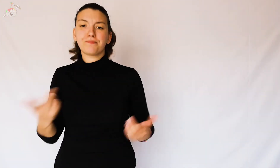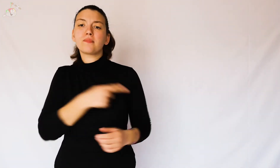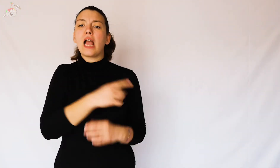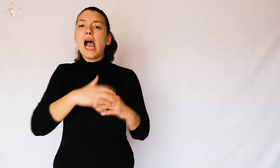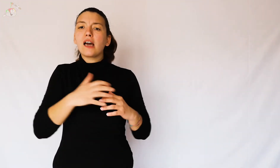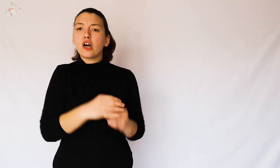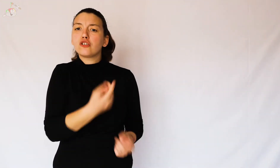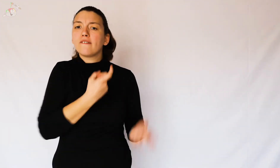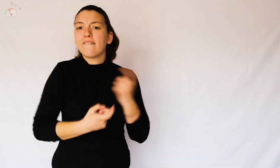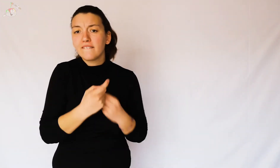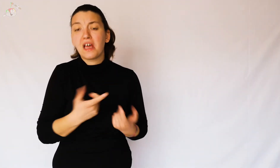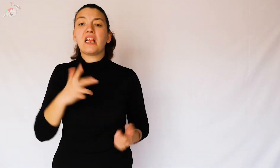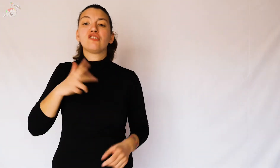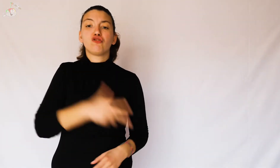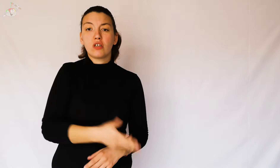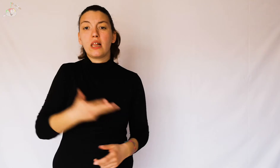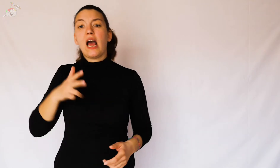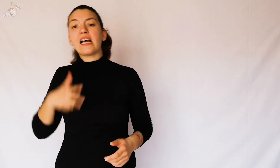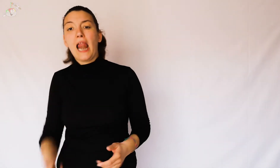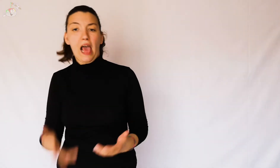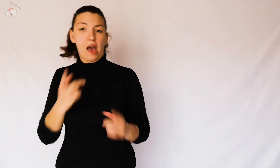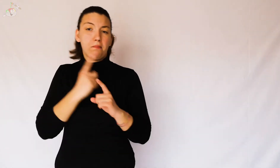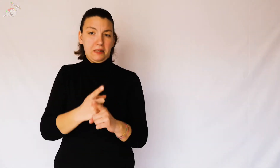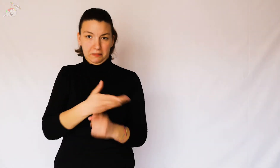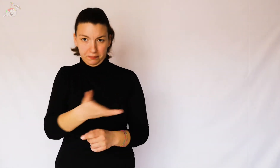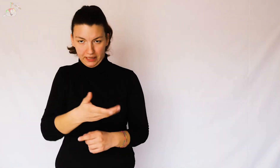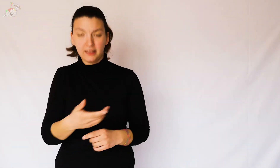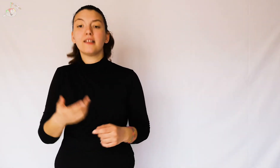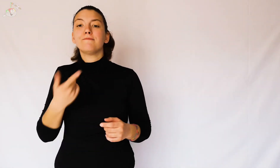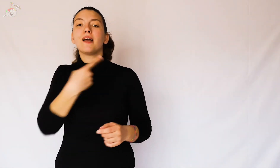The oranges come from Sicily and Calabria,